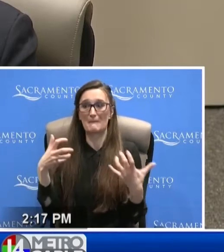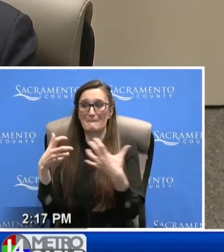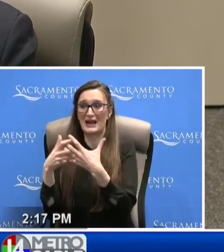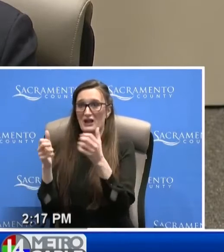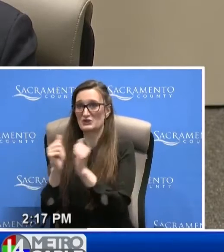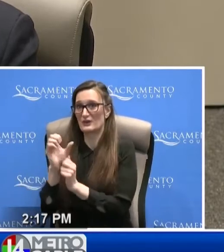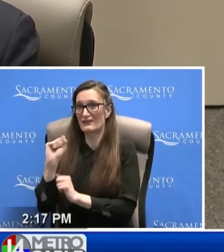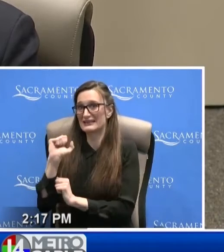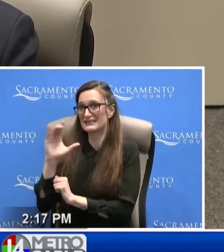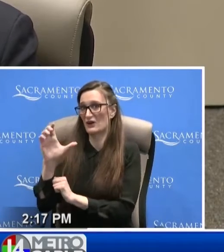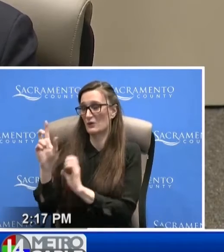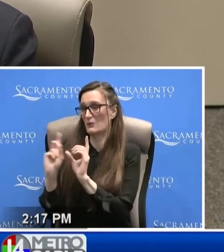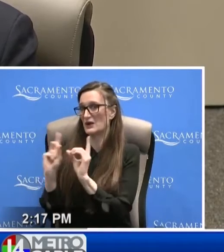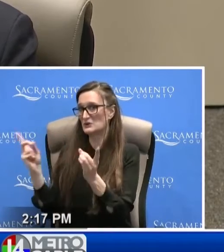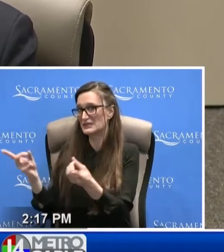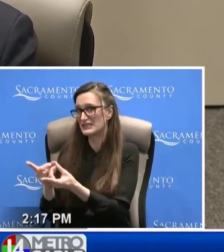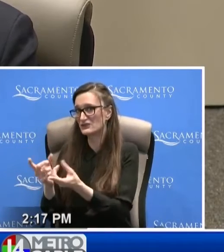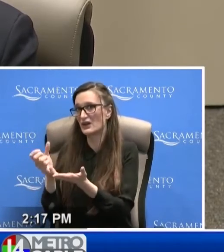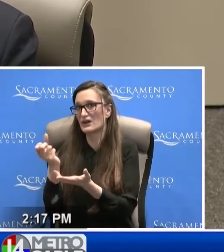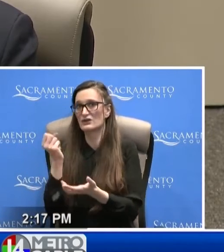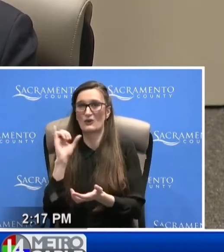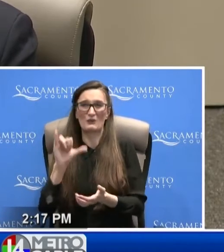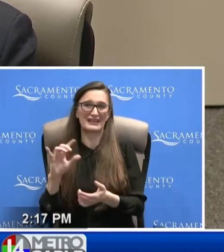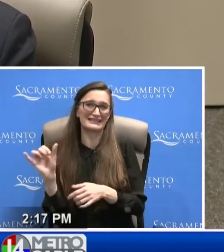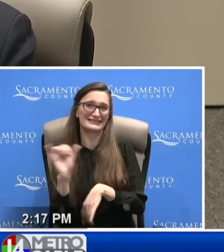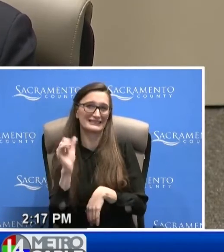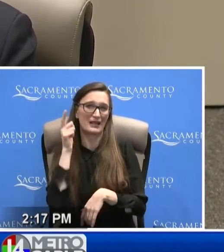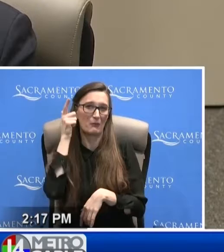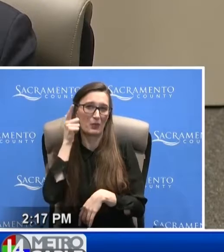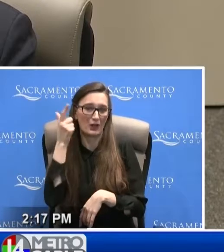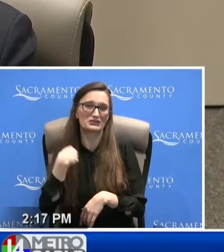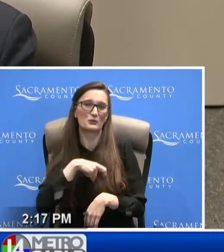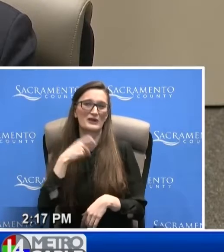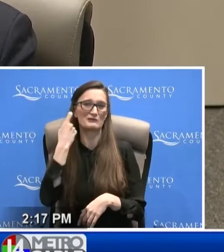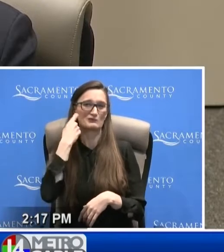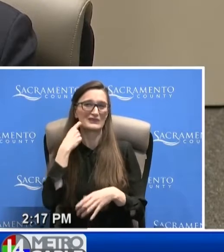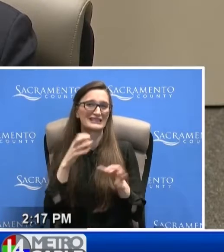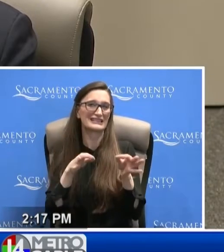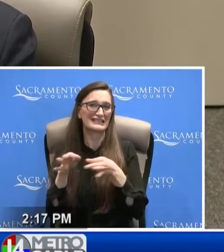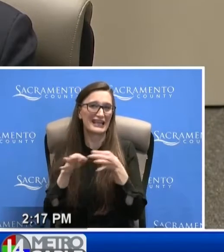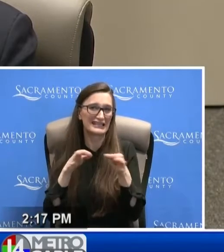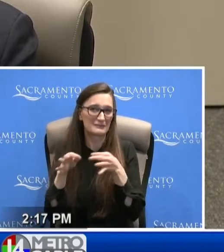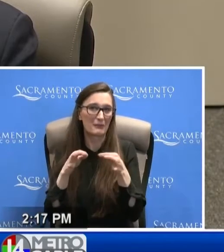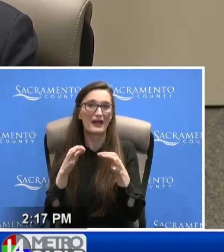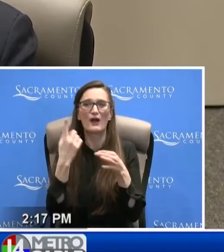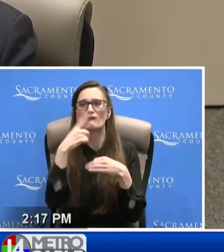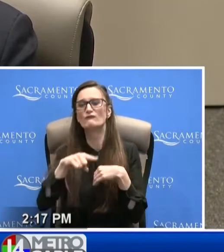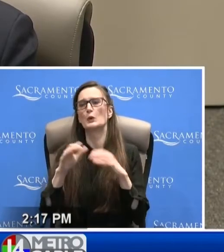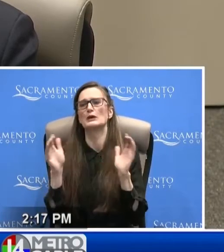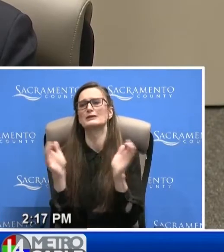For that reason, it's basically the same logic that was just explained for a small park district. And this is a start. And now